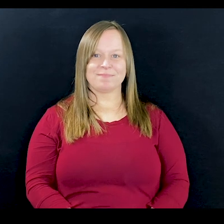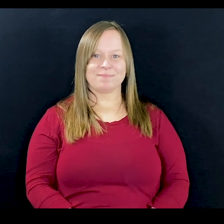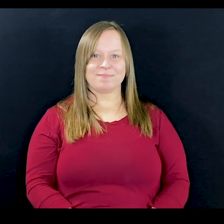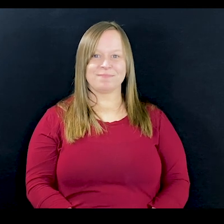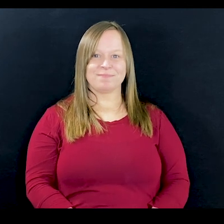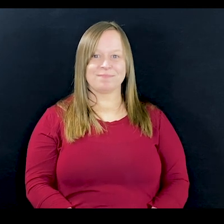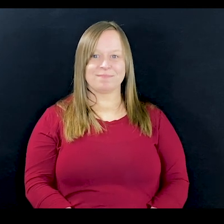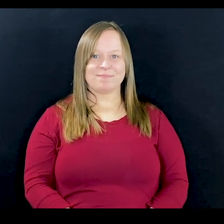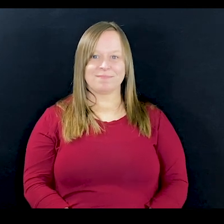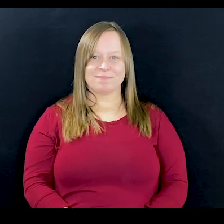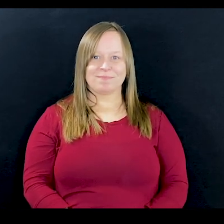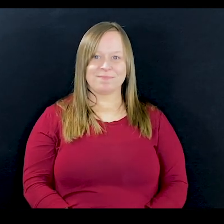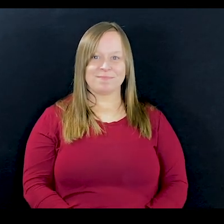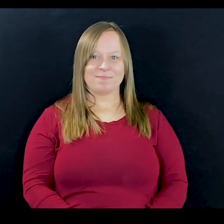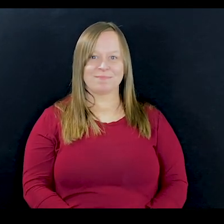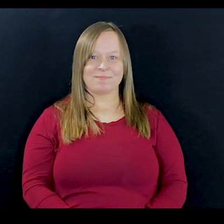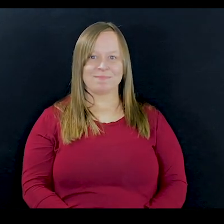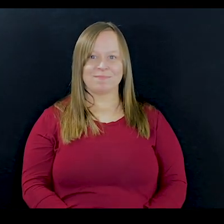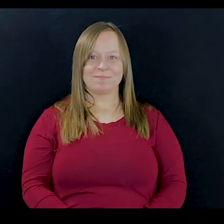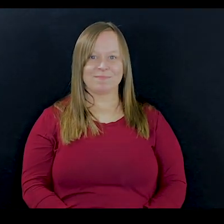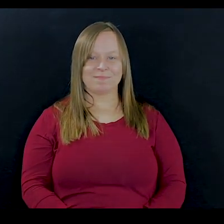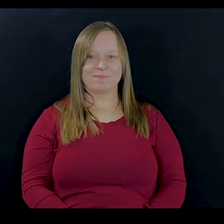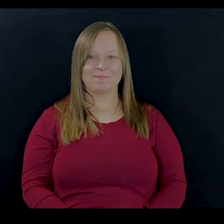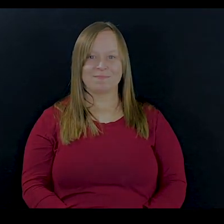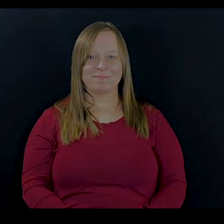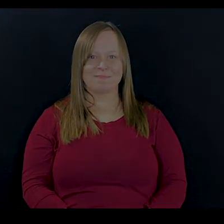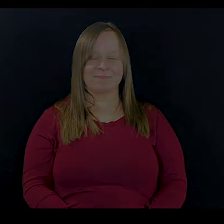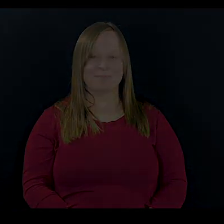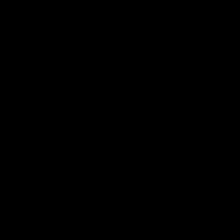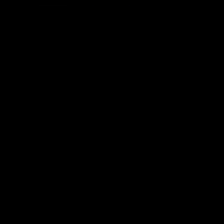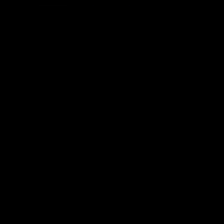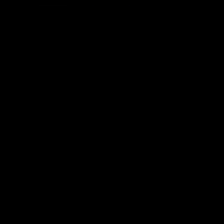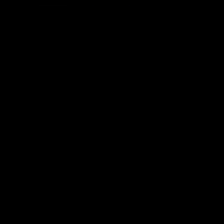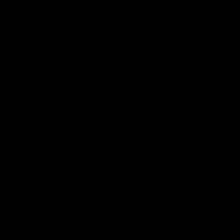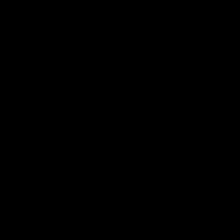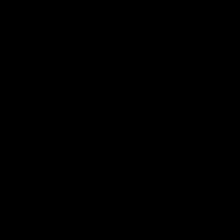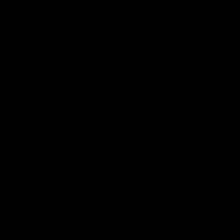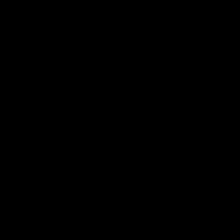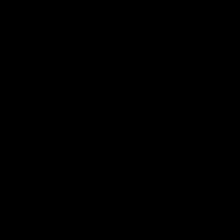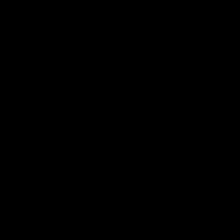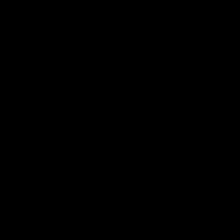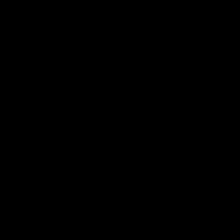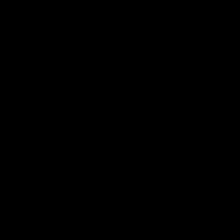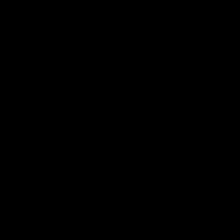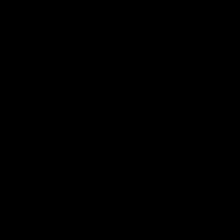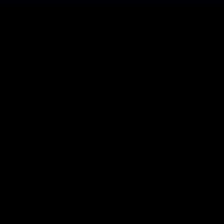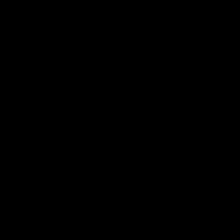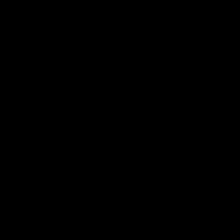Upbeat music fades out